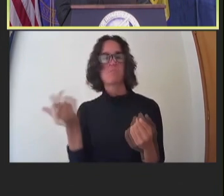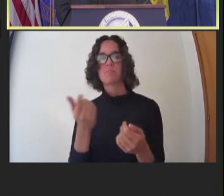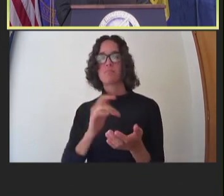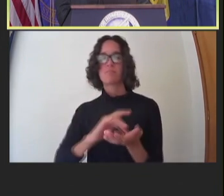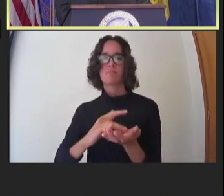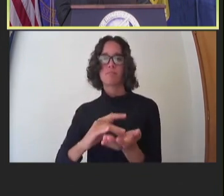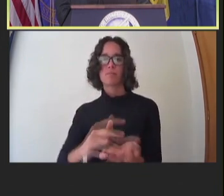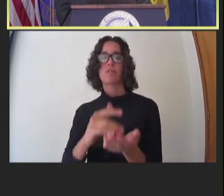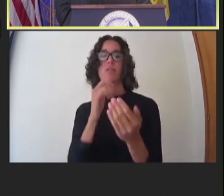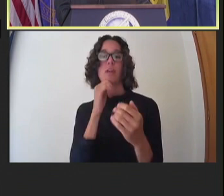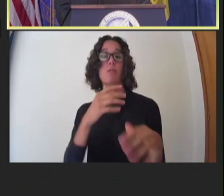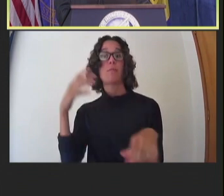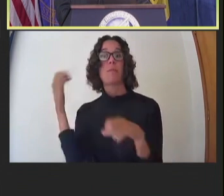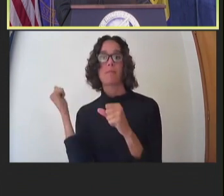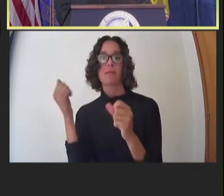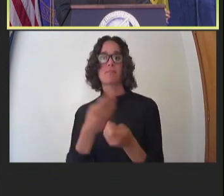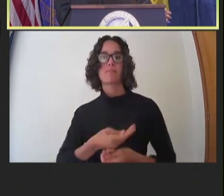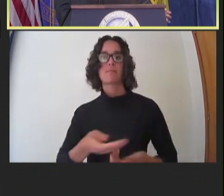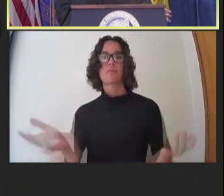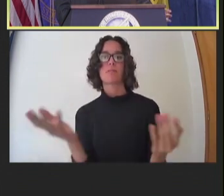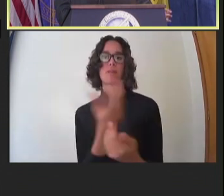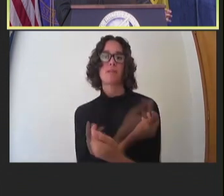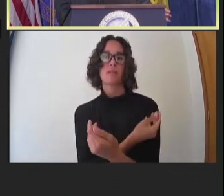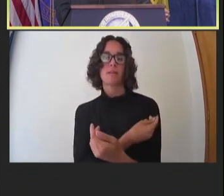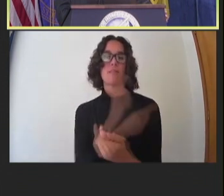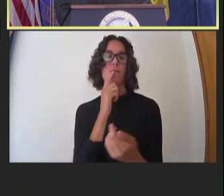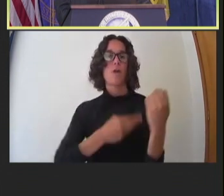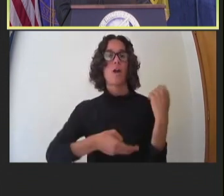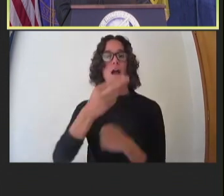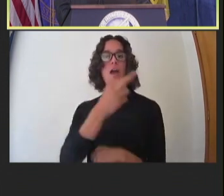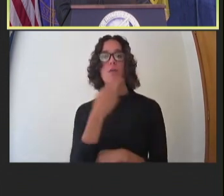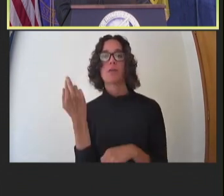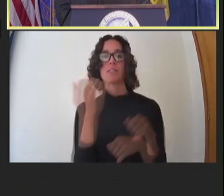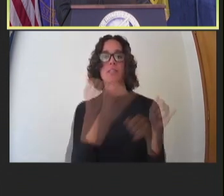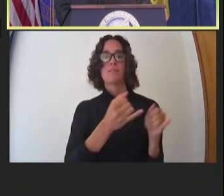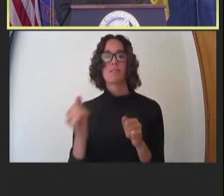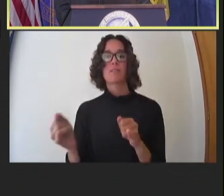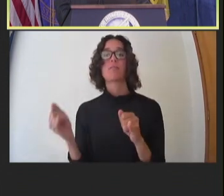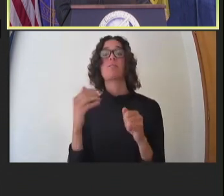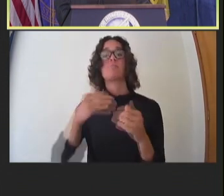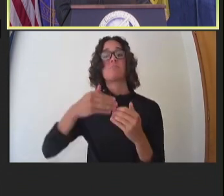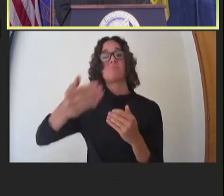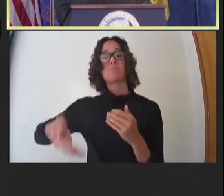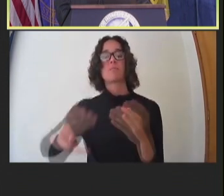to the highest risk individuals and then to the public at large for the next declared pandemic.